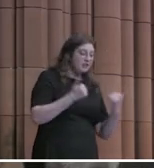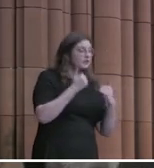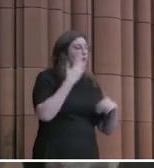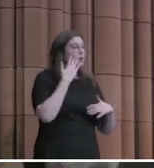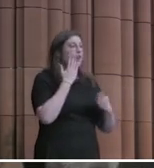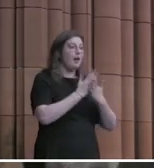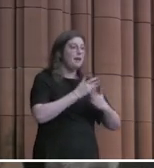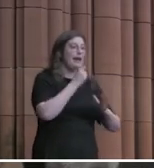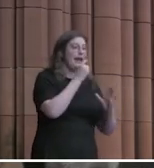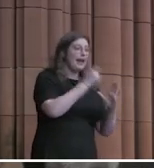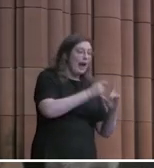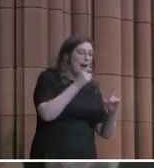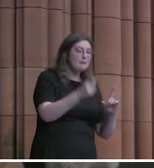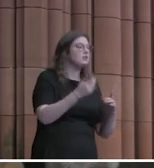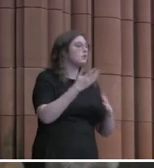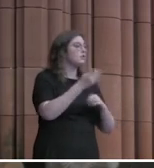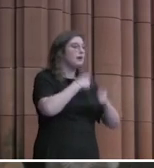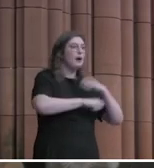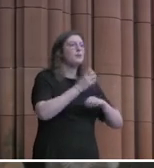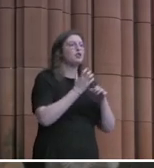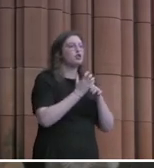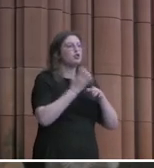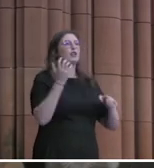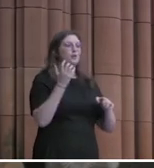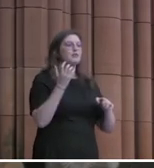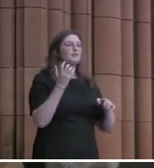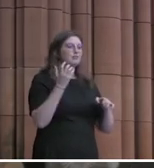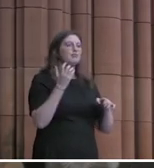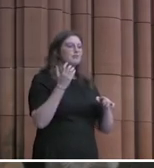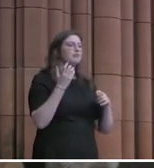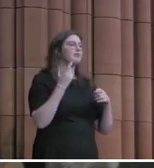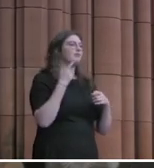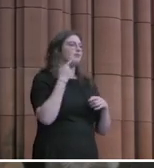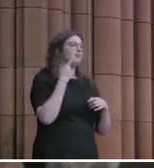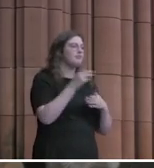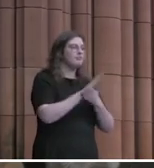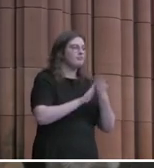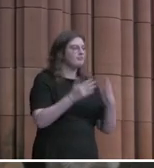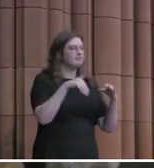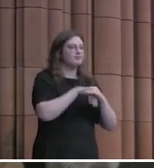you become a graduate and you join a community of Strathclyde that number more